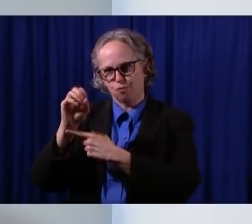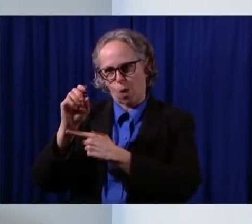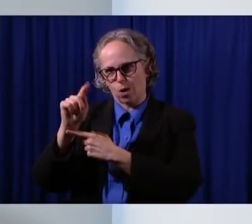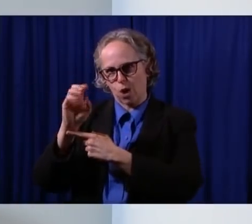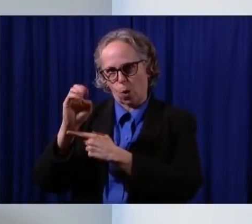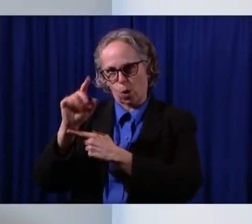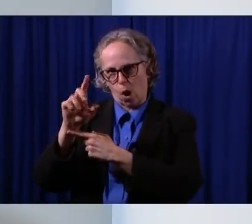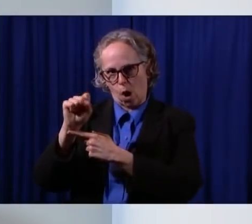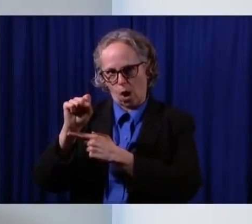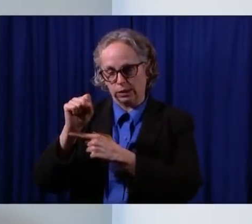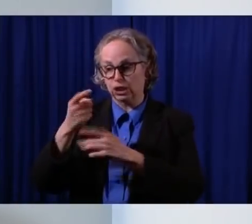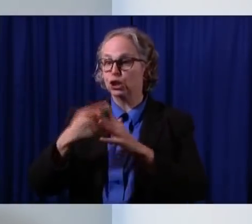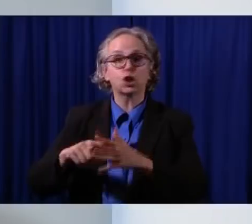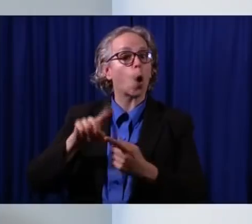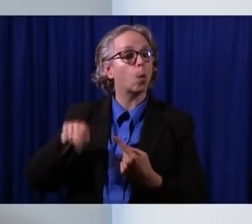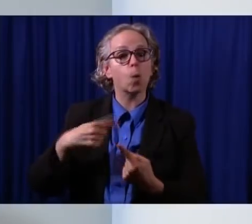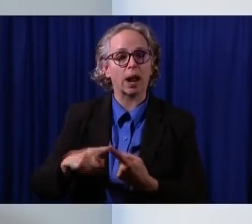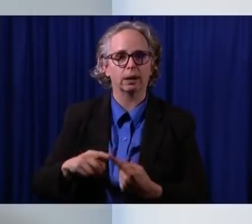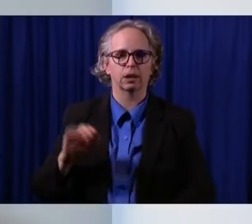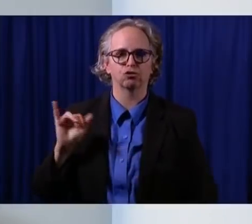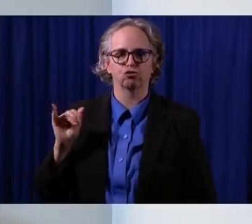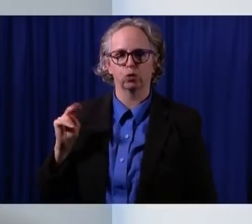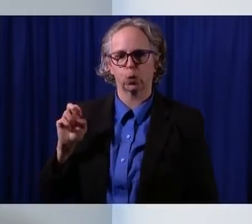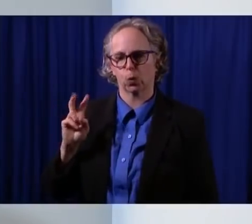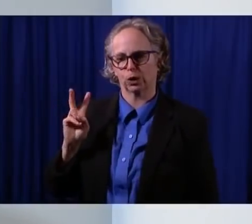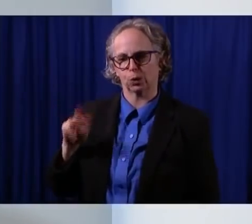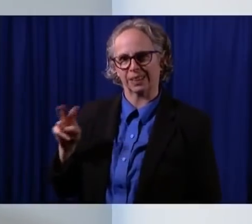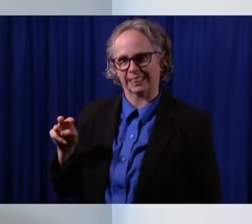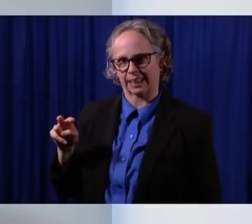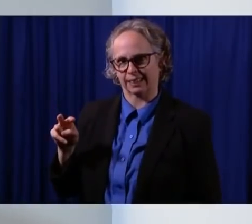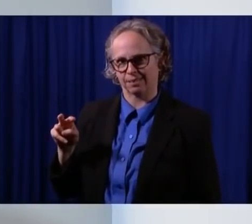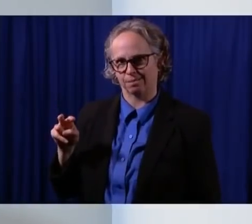FULL TRAINING REGIMENTS, AS LONG AS THE SAFETY PROTOCOLS ARE OBSERVED, THE START DATES